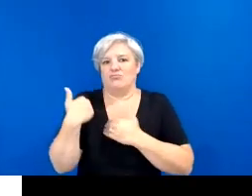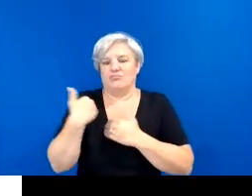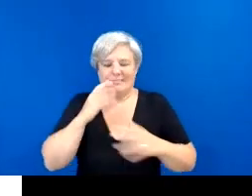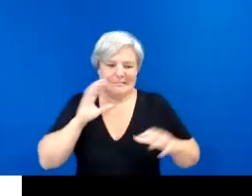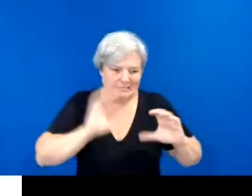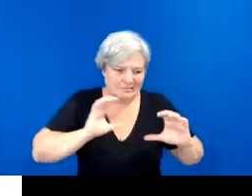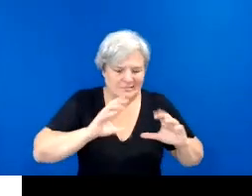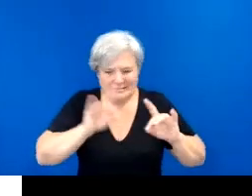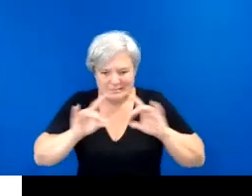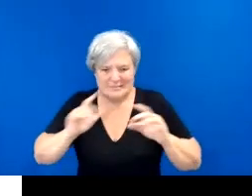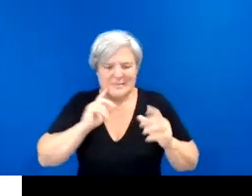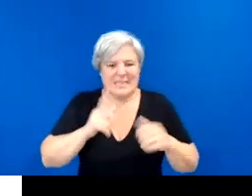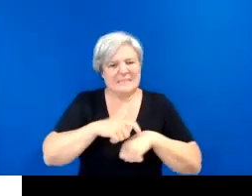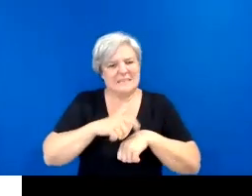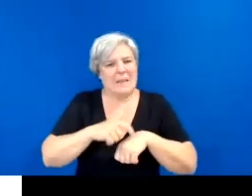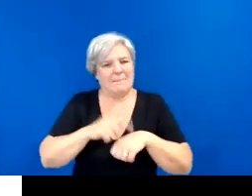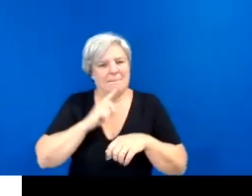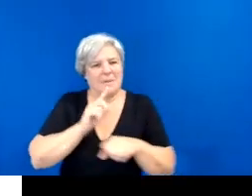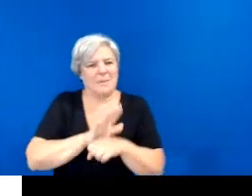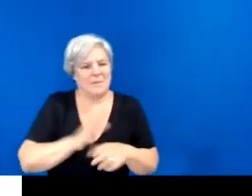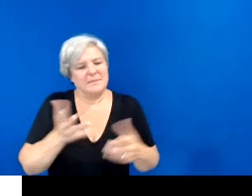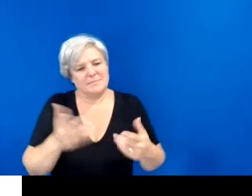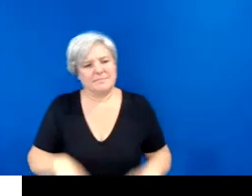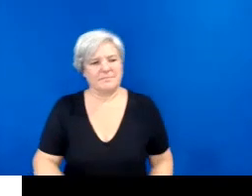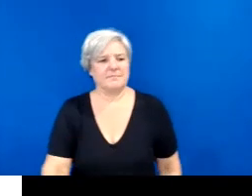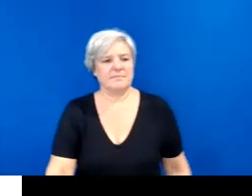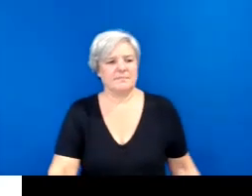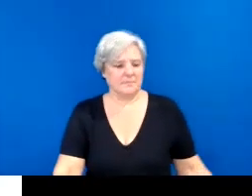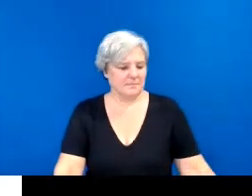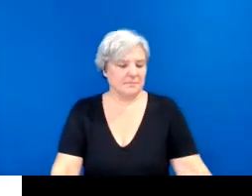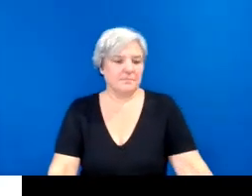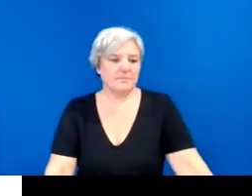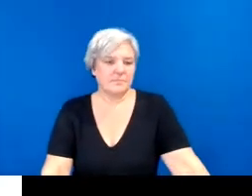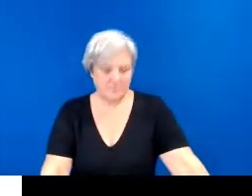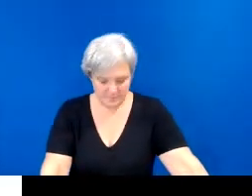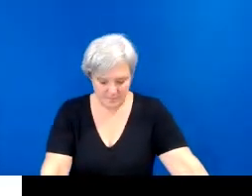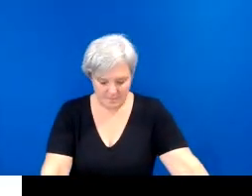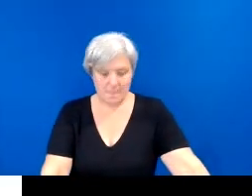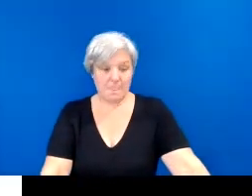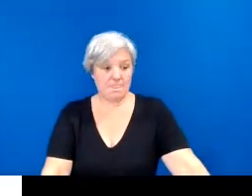you're going to have to make a time commitment. Thank you.